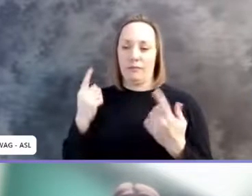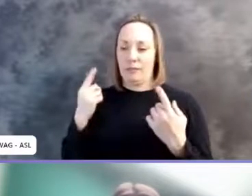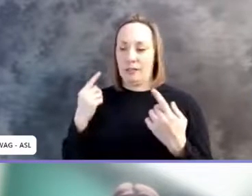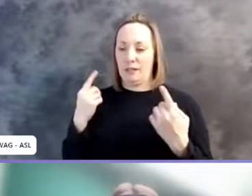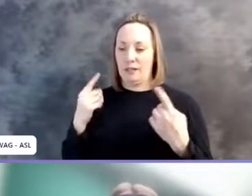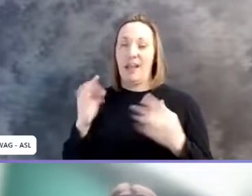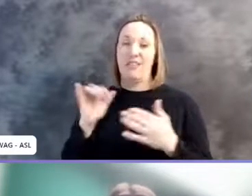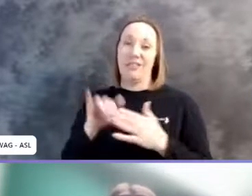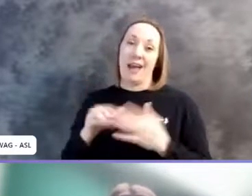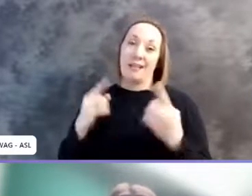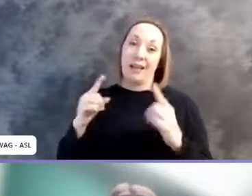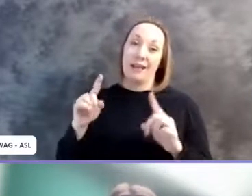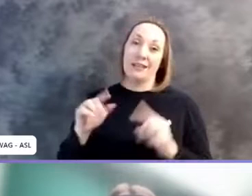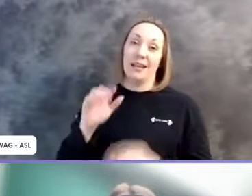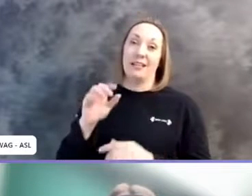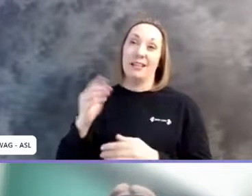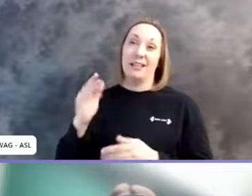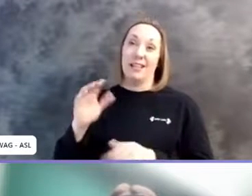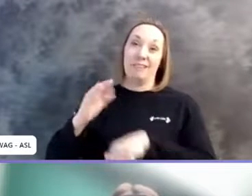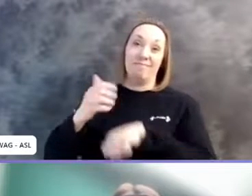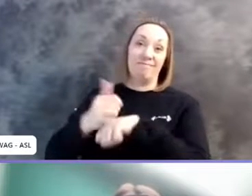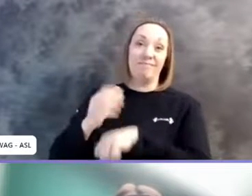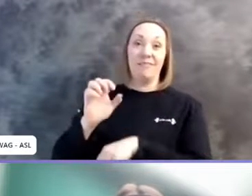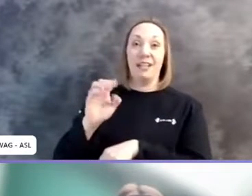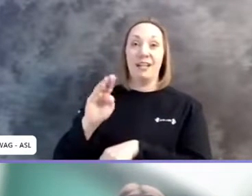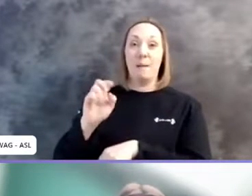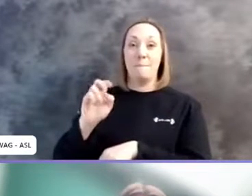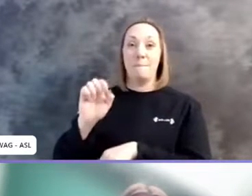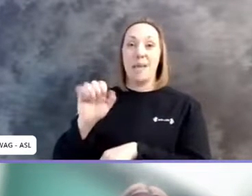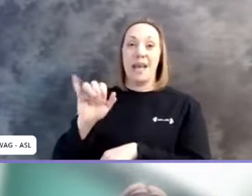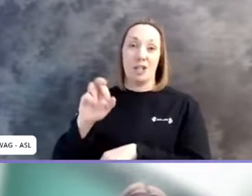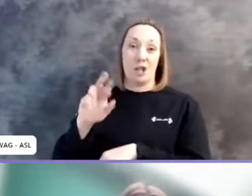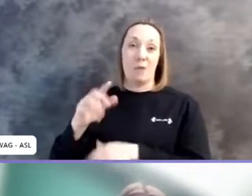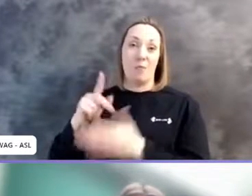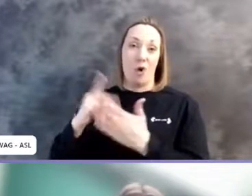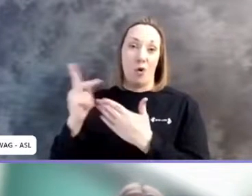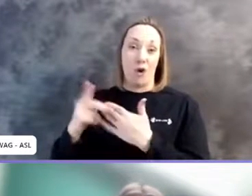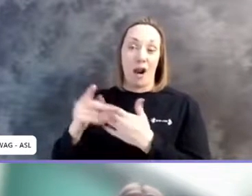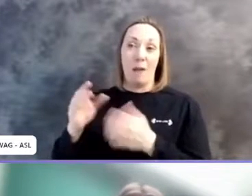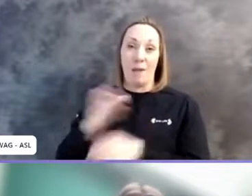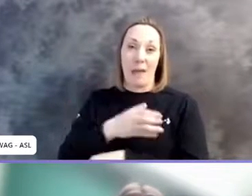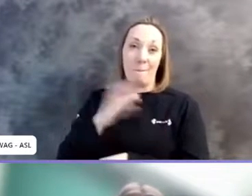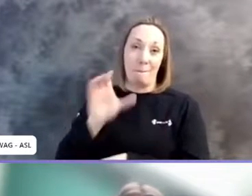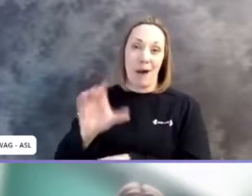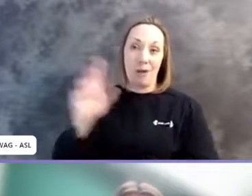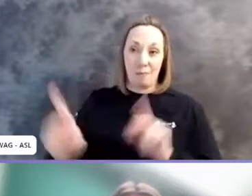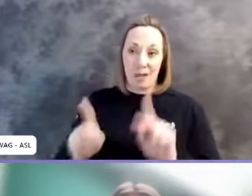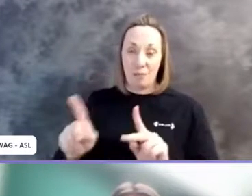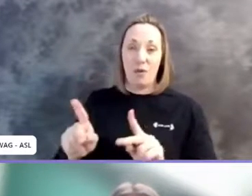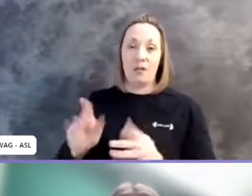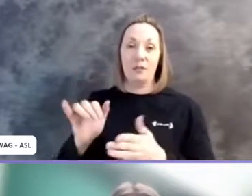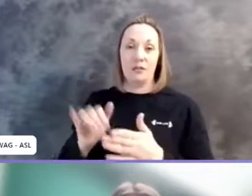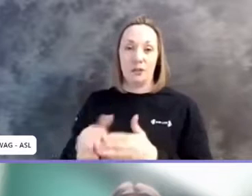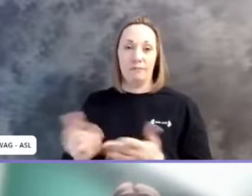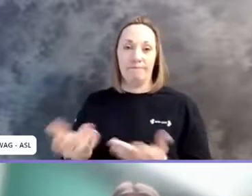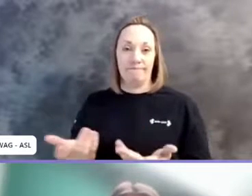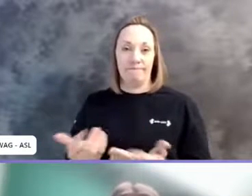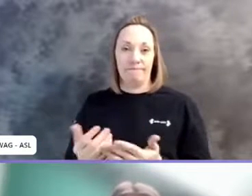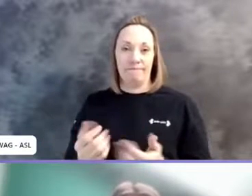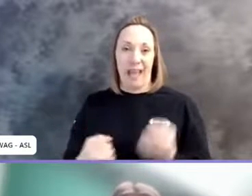had plenty of others on board. Small but undeniable at pricing, which eventually led to an ambassador program